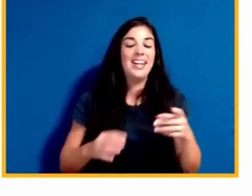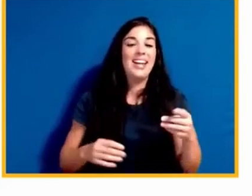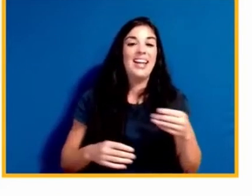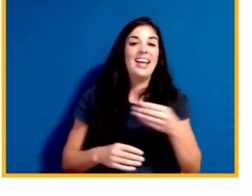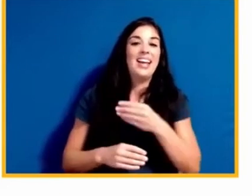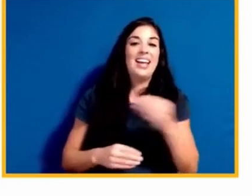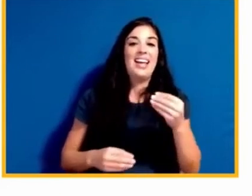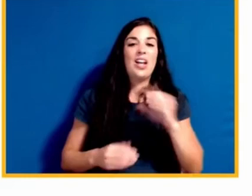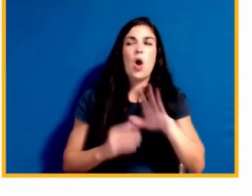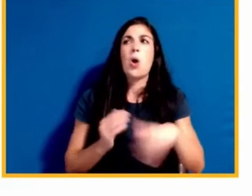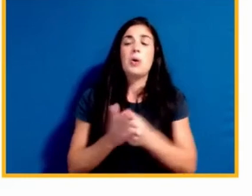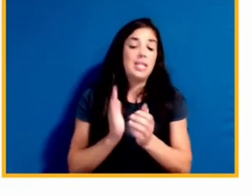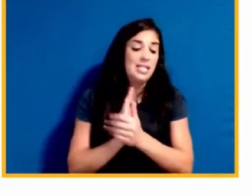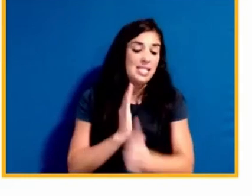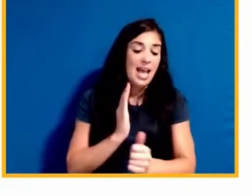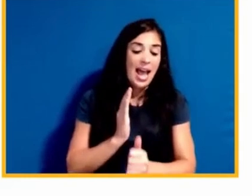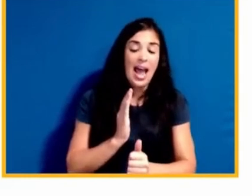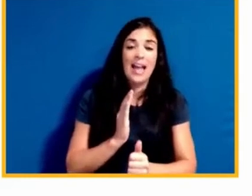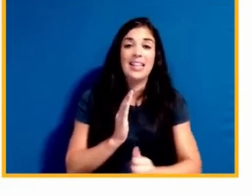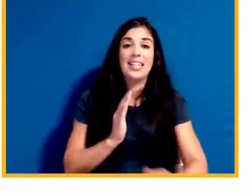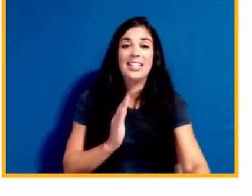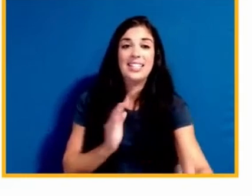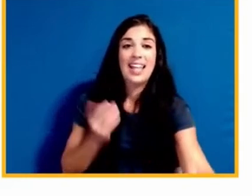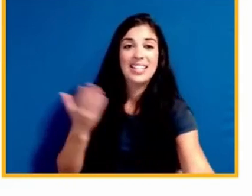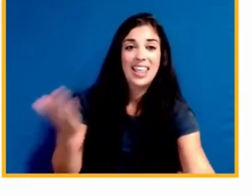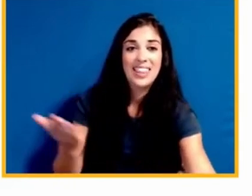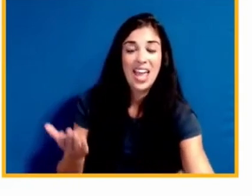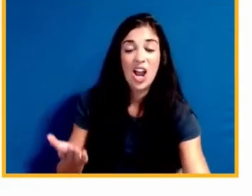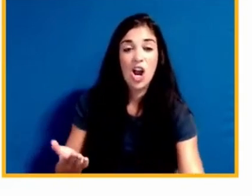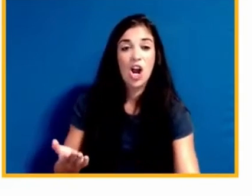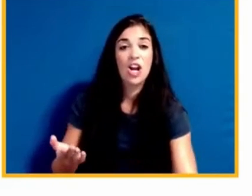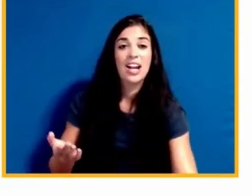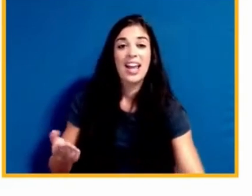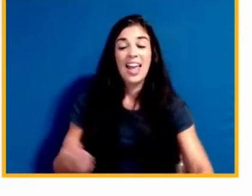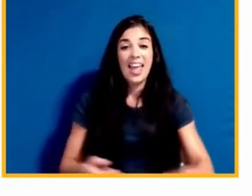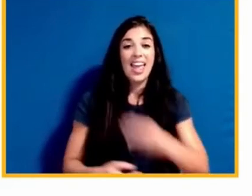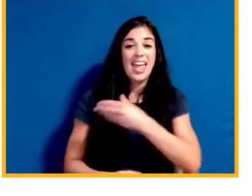just all the talent that's just, that's out there and and the ability to be able to bring it,